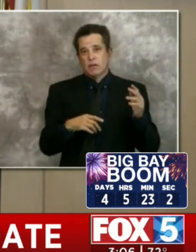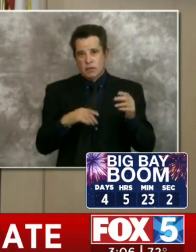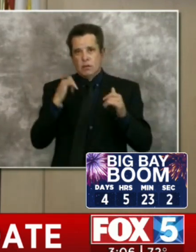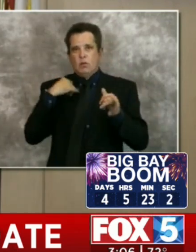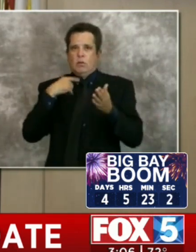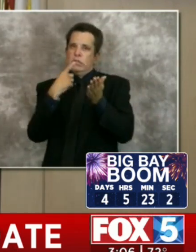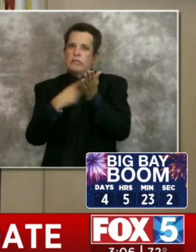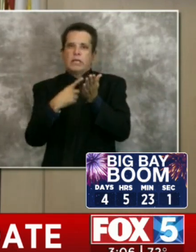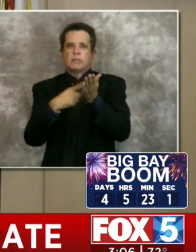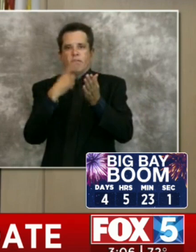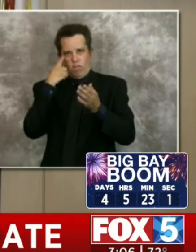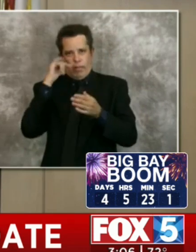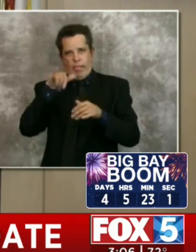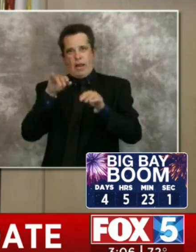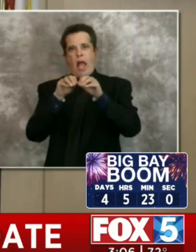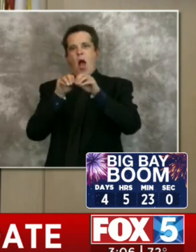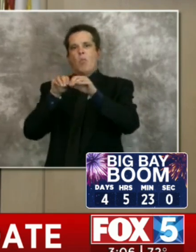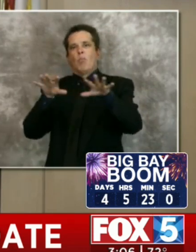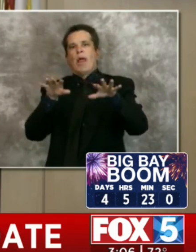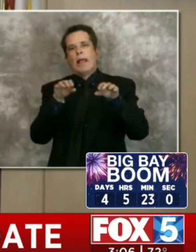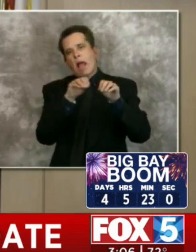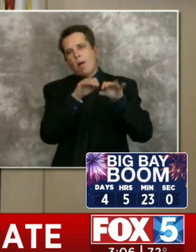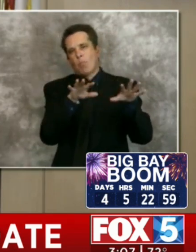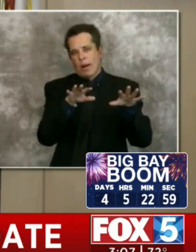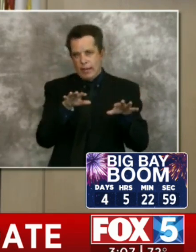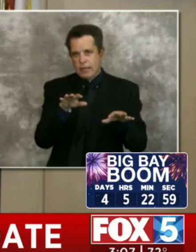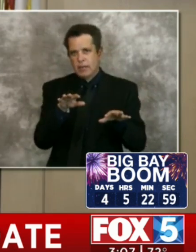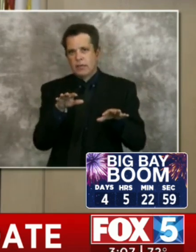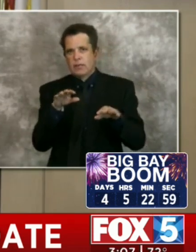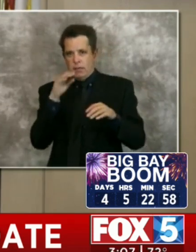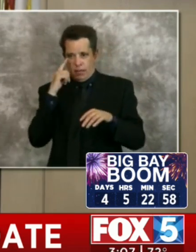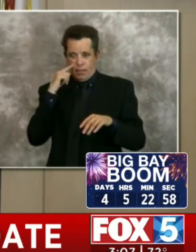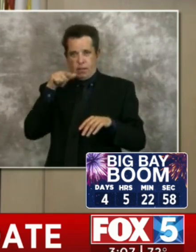BECAME AN ACTIVE SINCE YESTERDAY. IN DISCUSSIONS